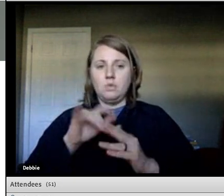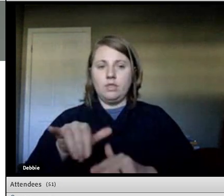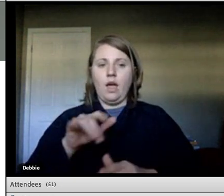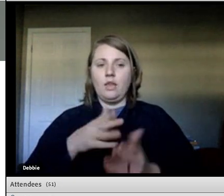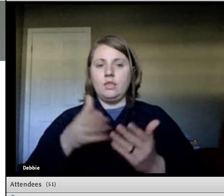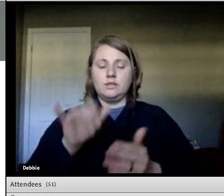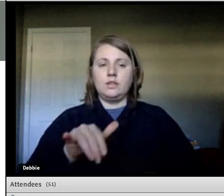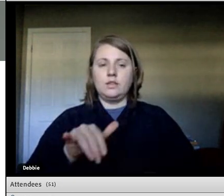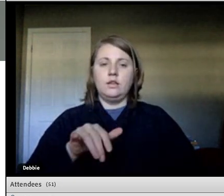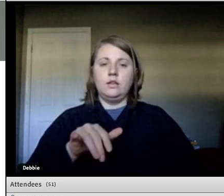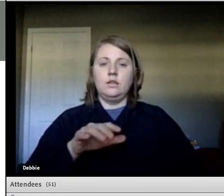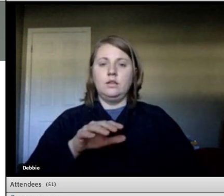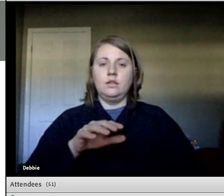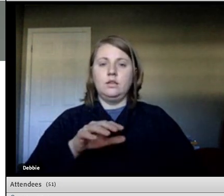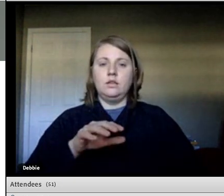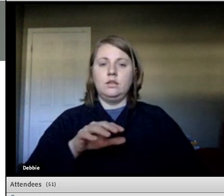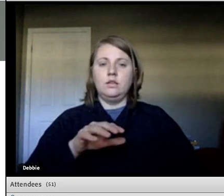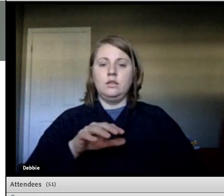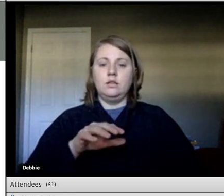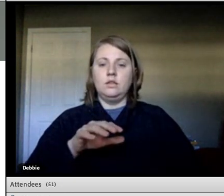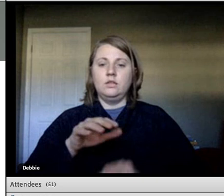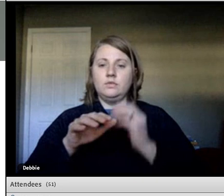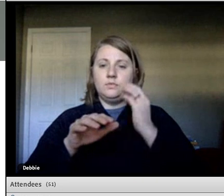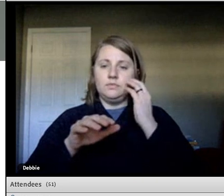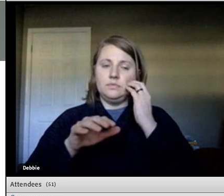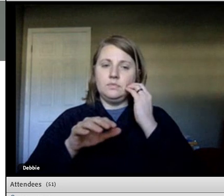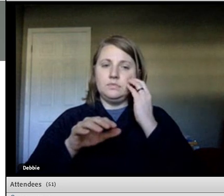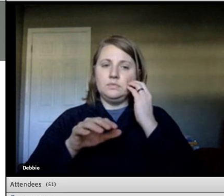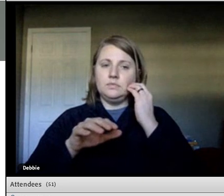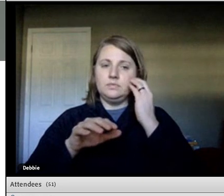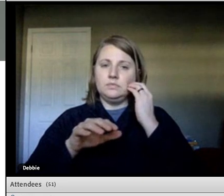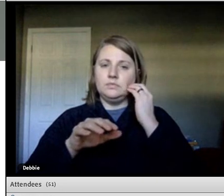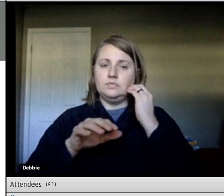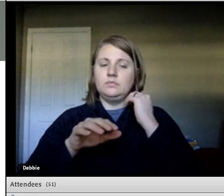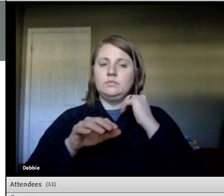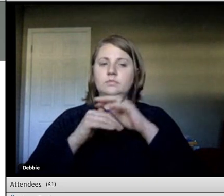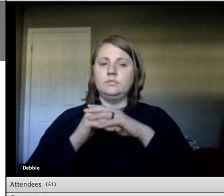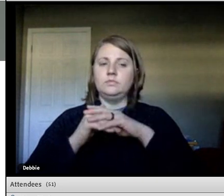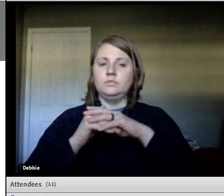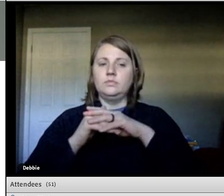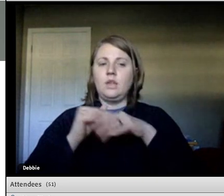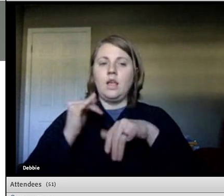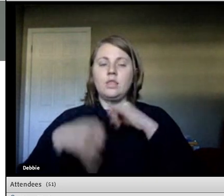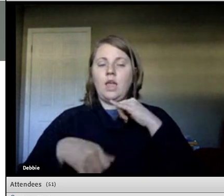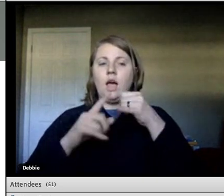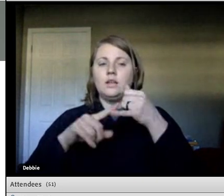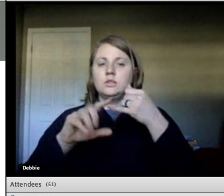I keep saying lastly, but, yeah, this one Is lastly. Screen recording is something we all sometimes need to do.